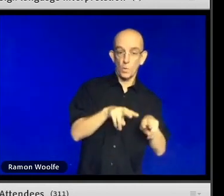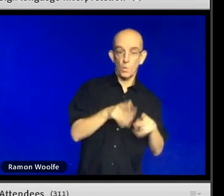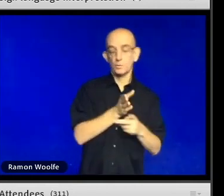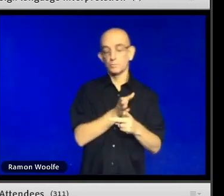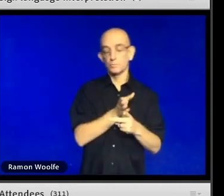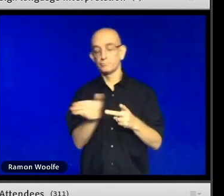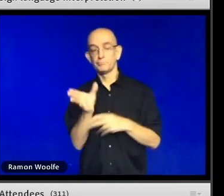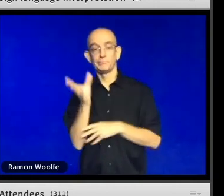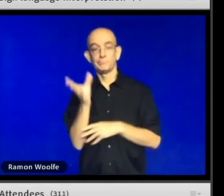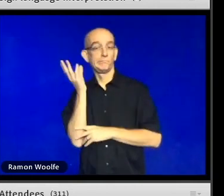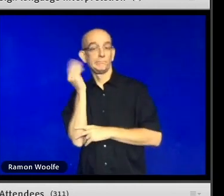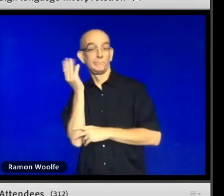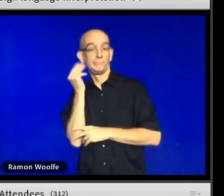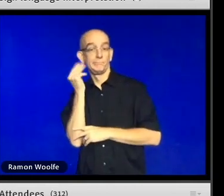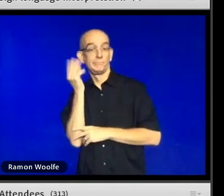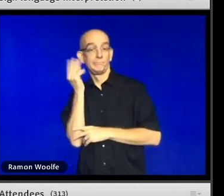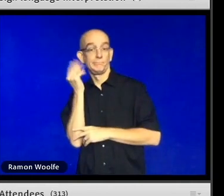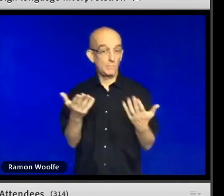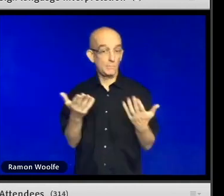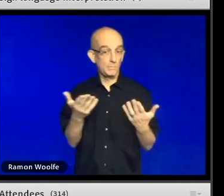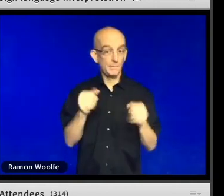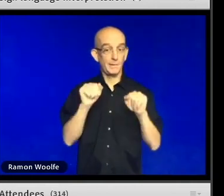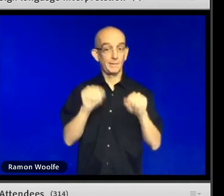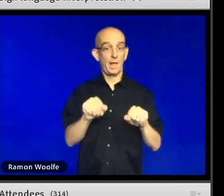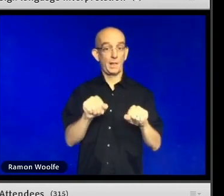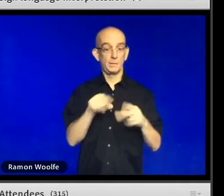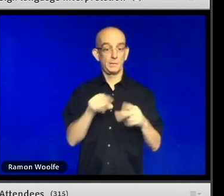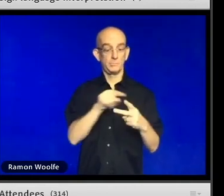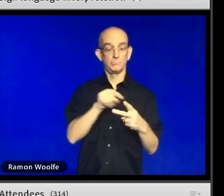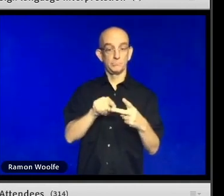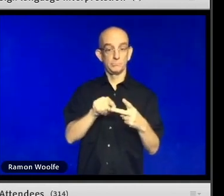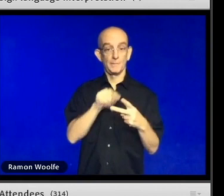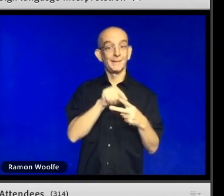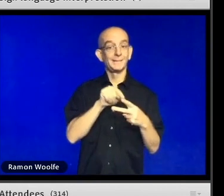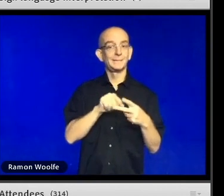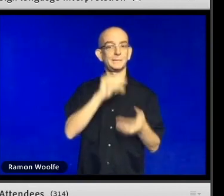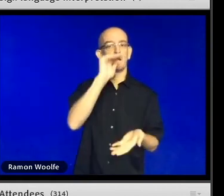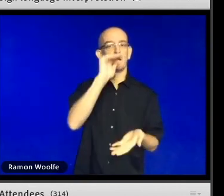some difficulties with your internet connection; however, they do not allow for the same degree